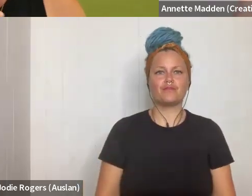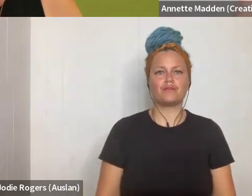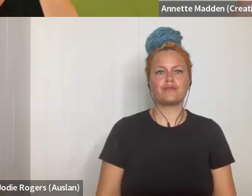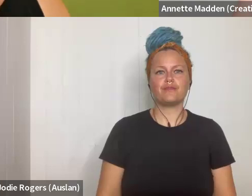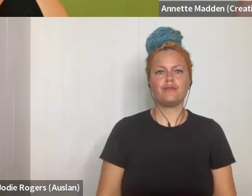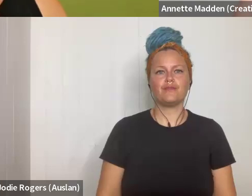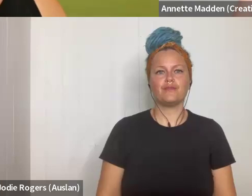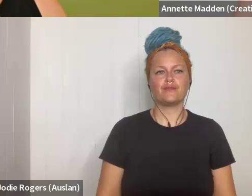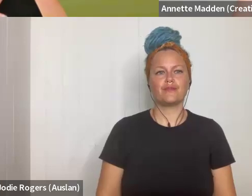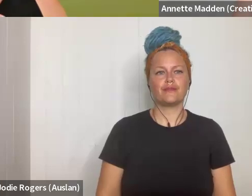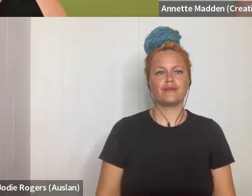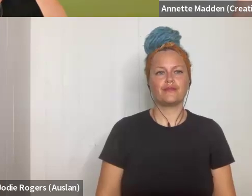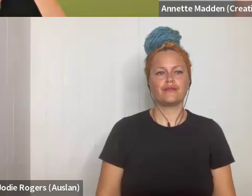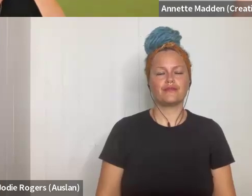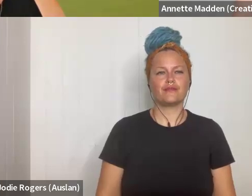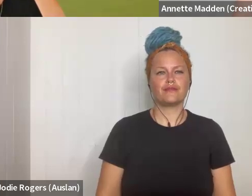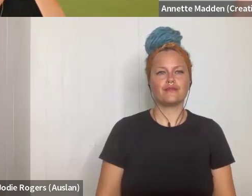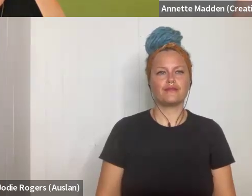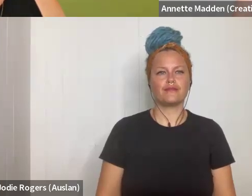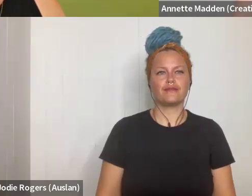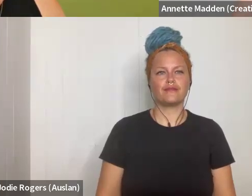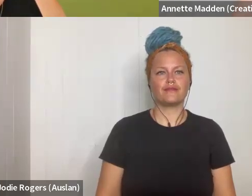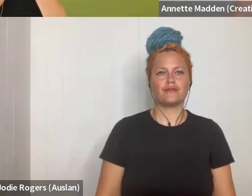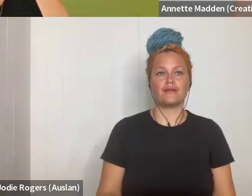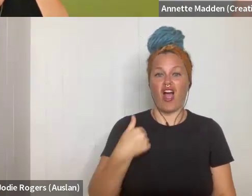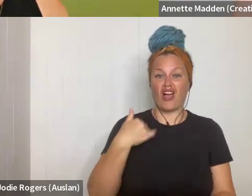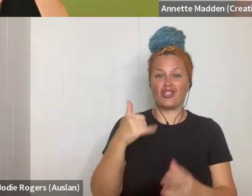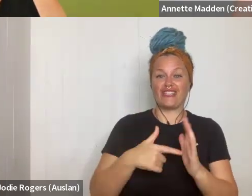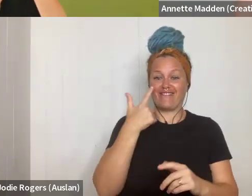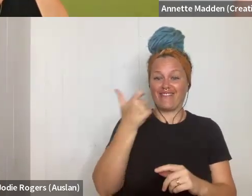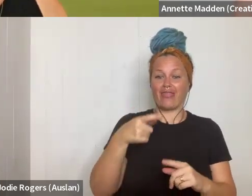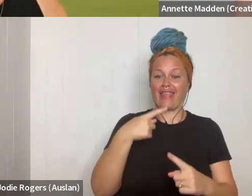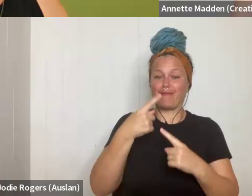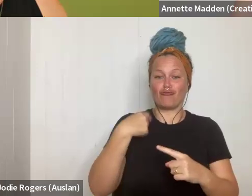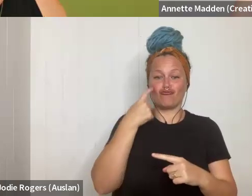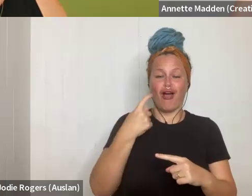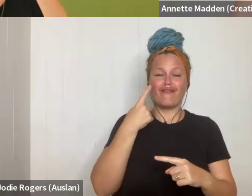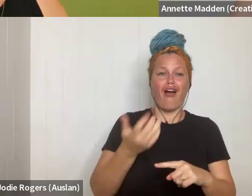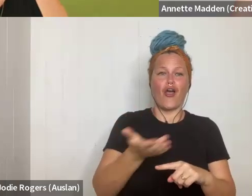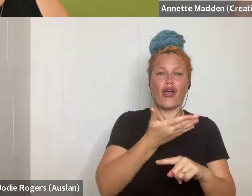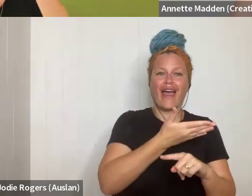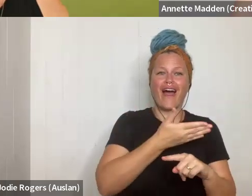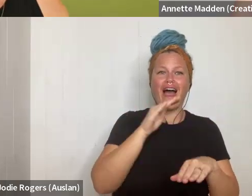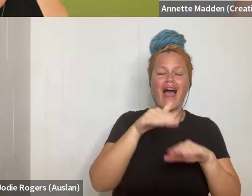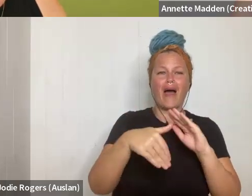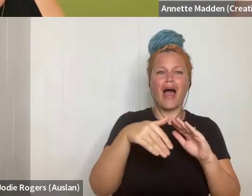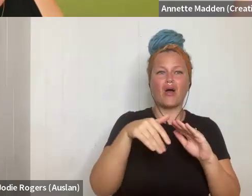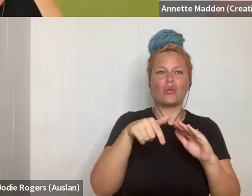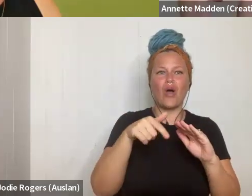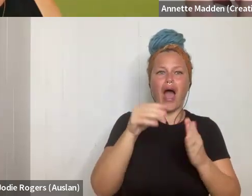we are trying to do that in the application, then just drop us a line.